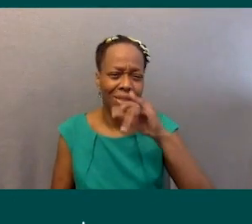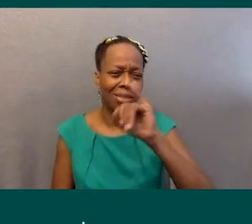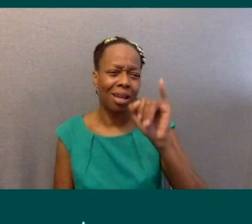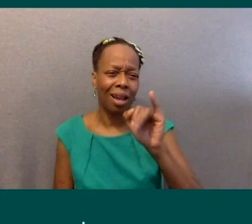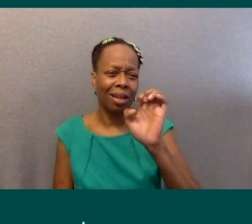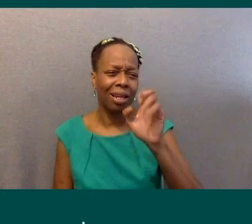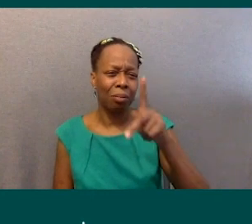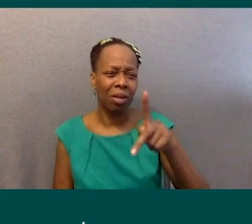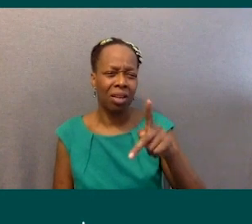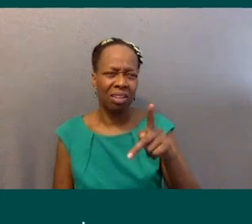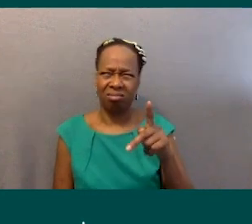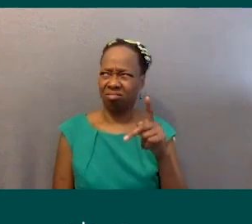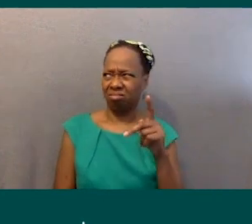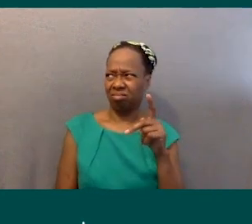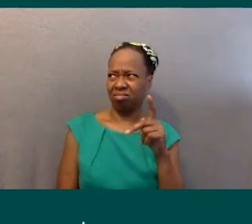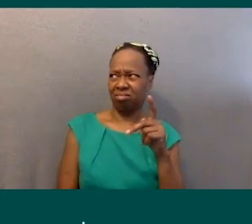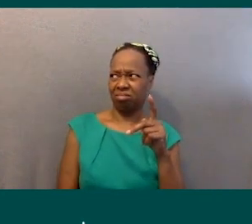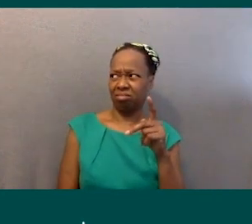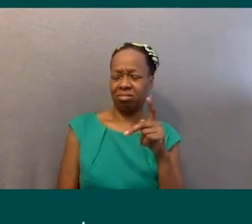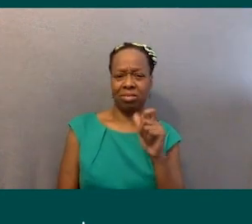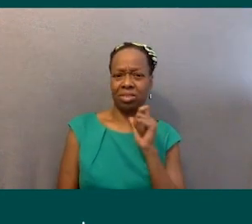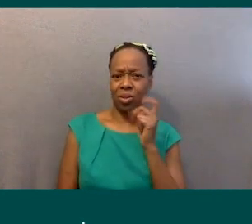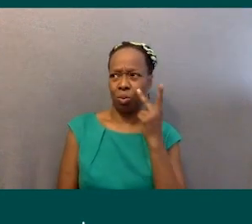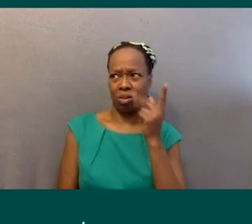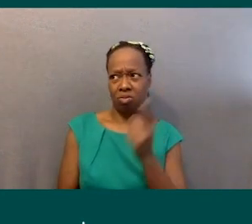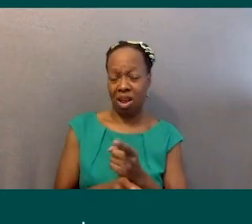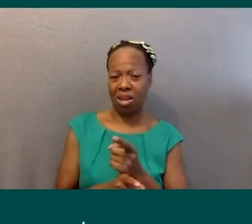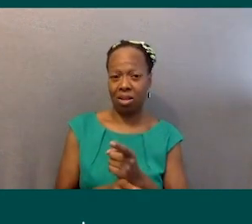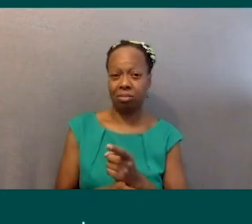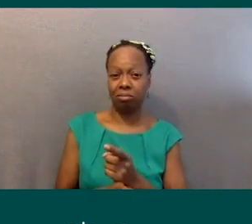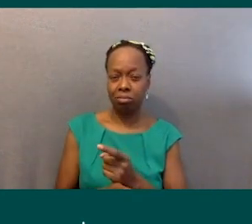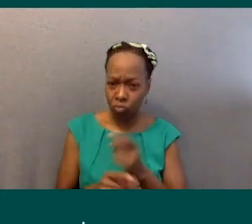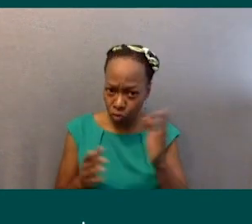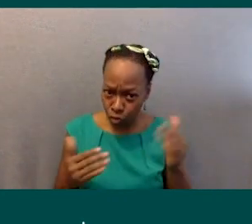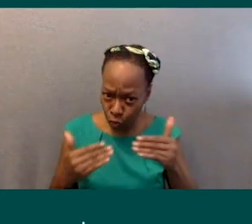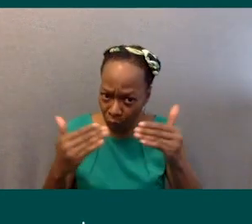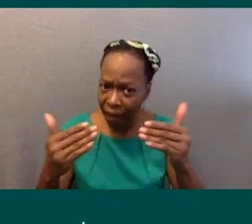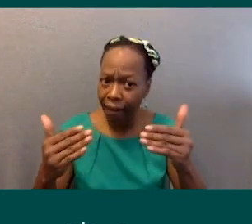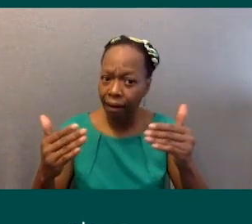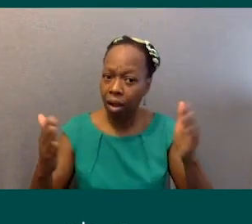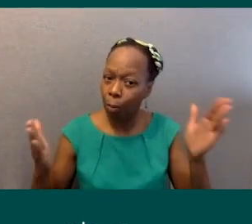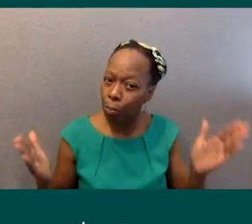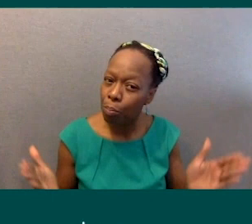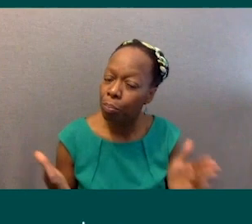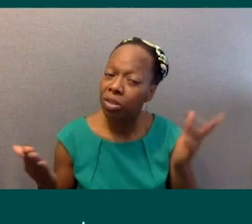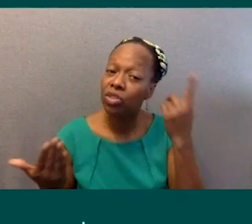or they're not getting enough therapies, push for it, request an IEP meeting.